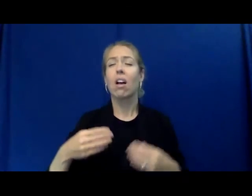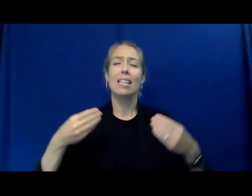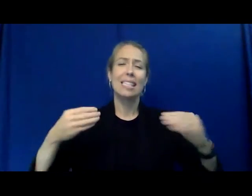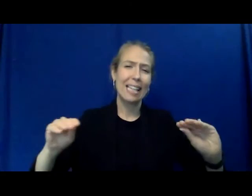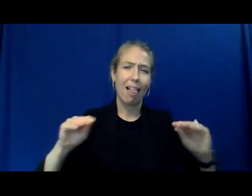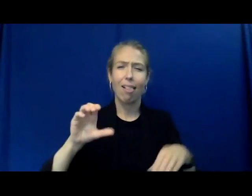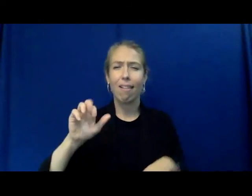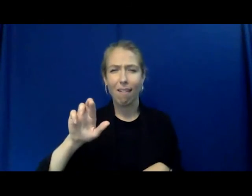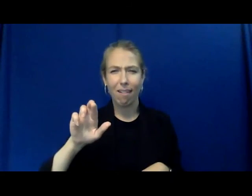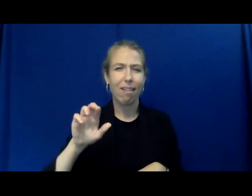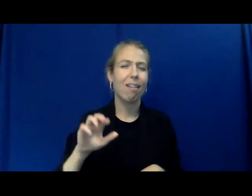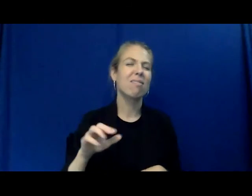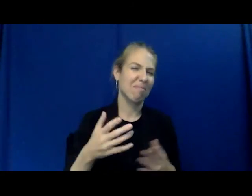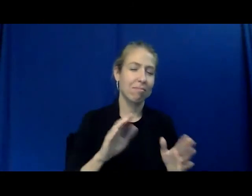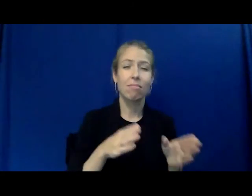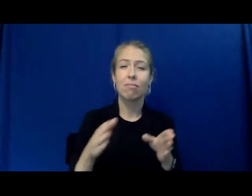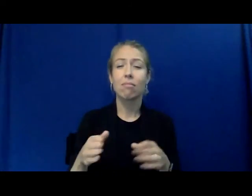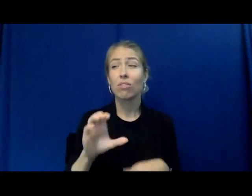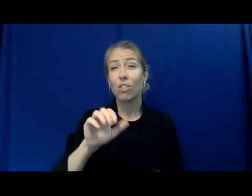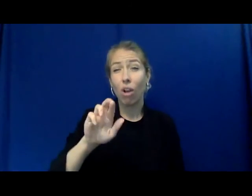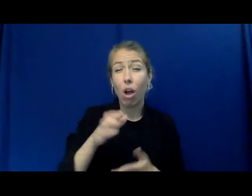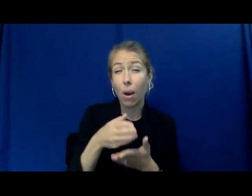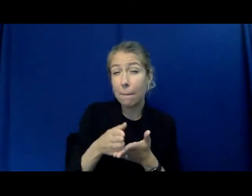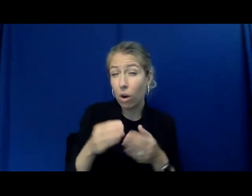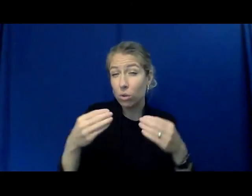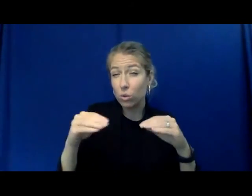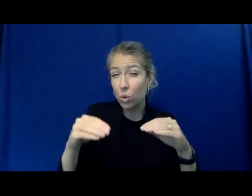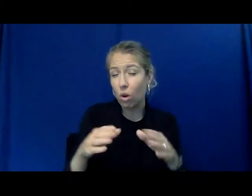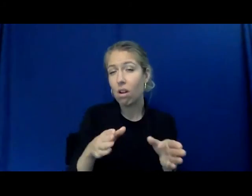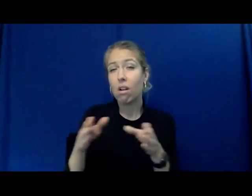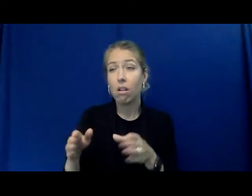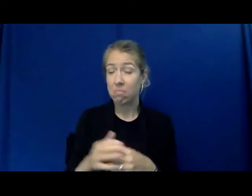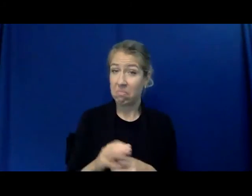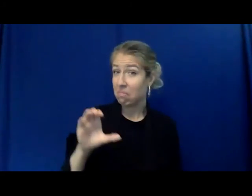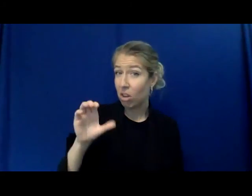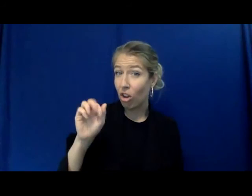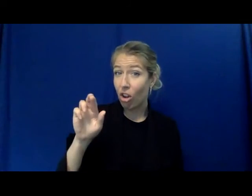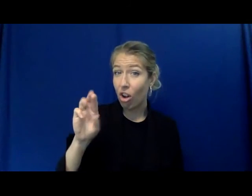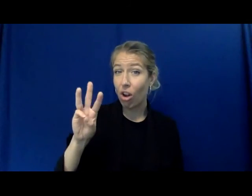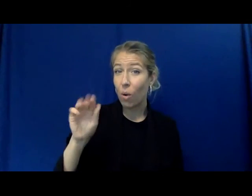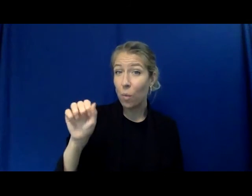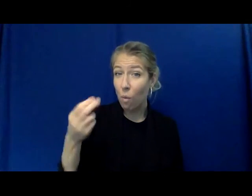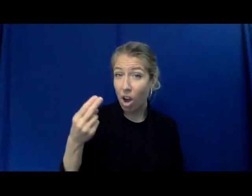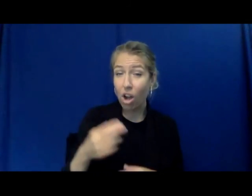well, there is auto parts stores, and what about car washes, so you can, I always start